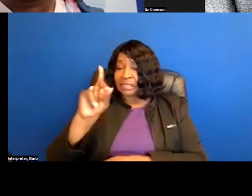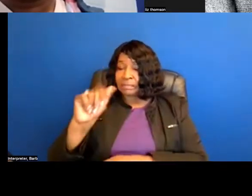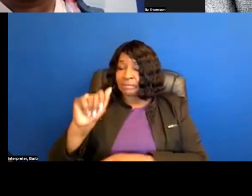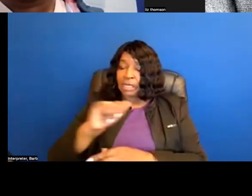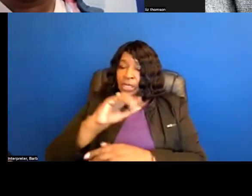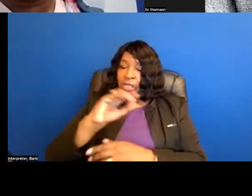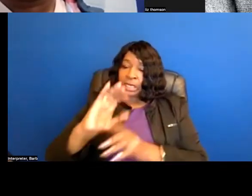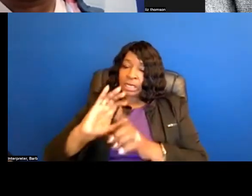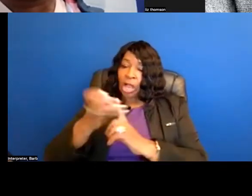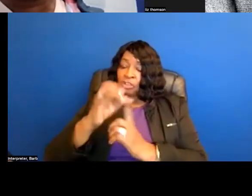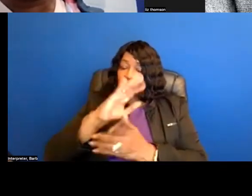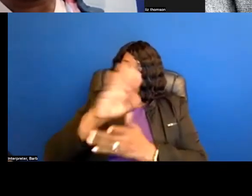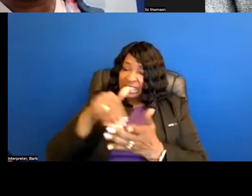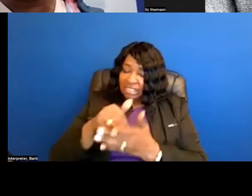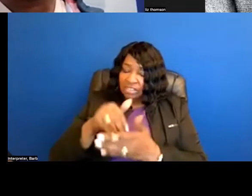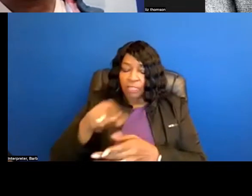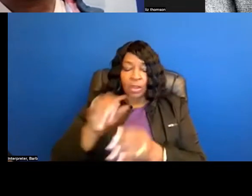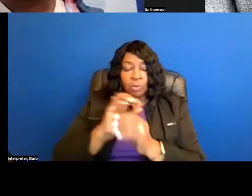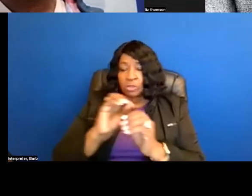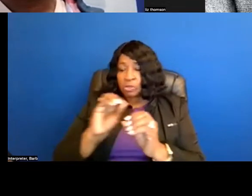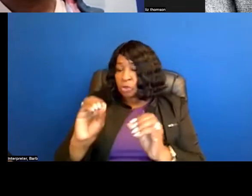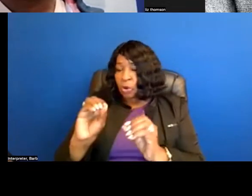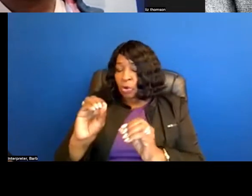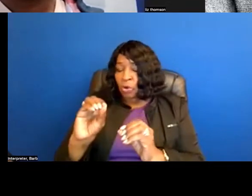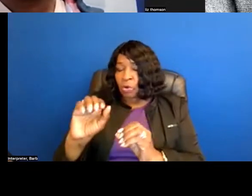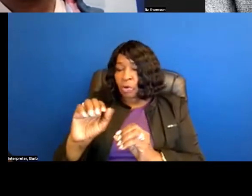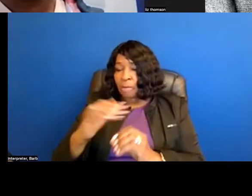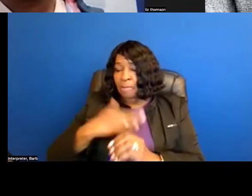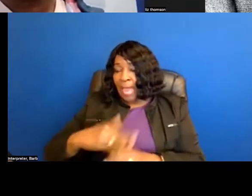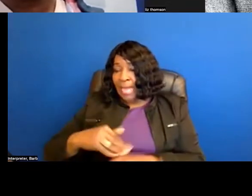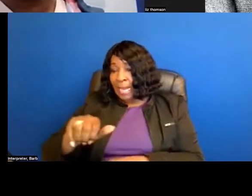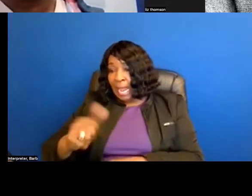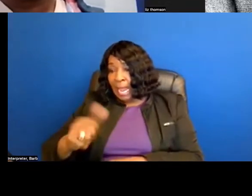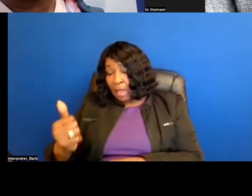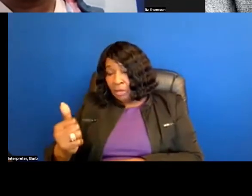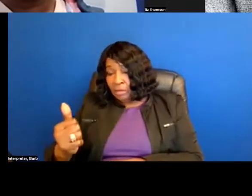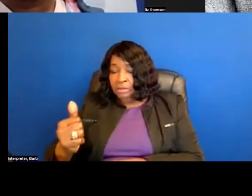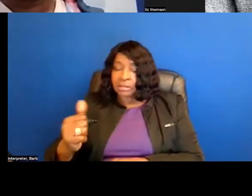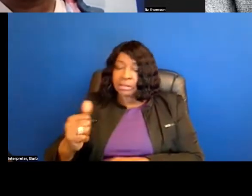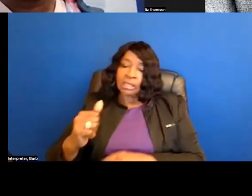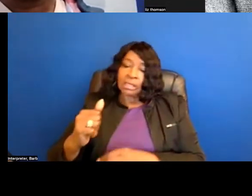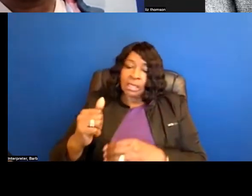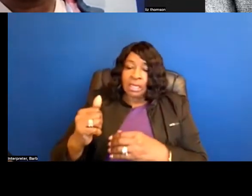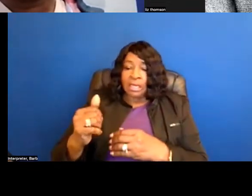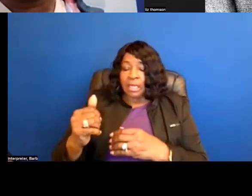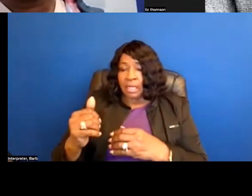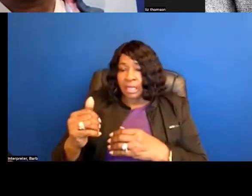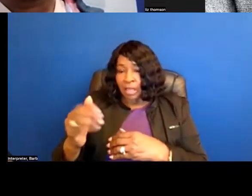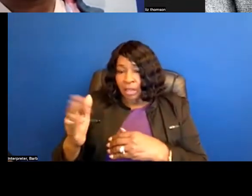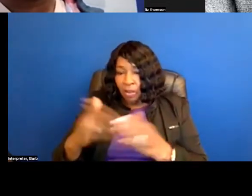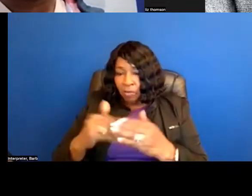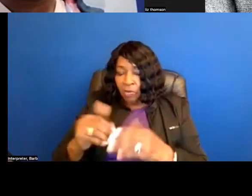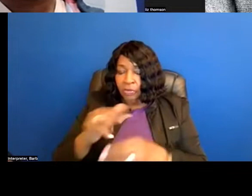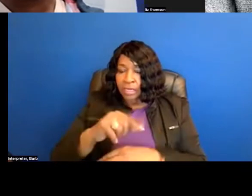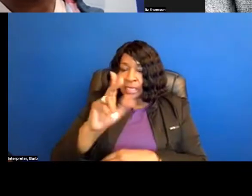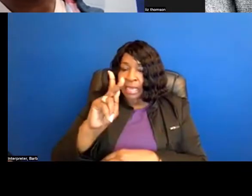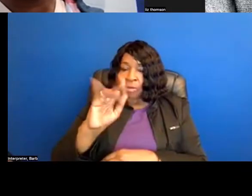So there was nobody else in the space. So although the title was program coordinator, I was the director of the space,